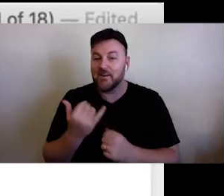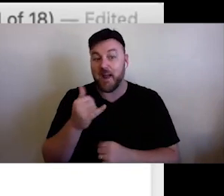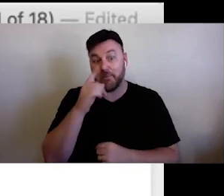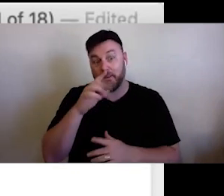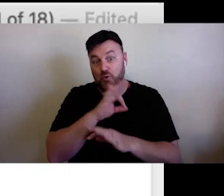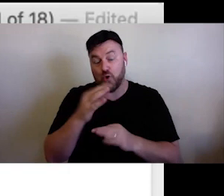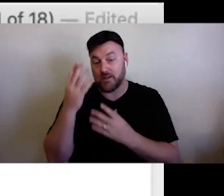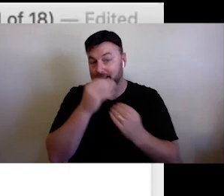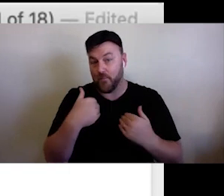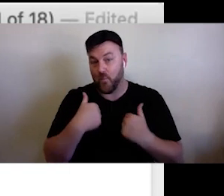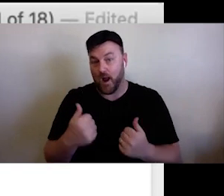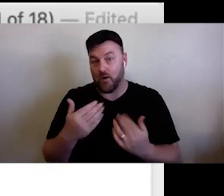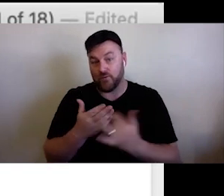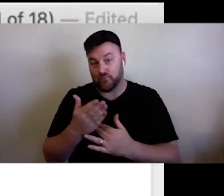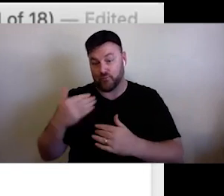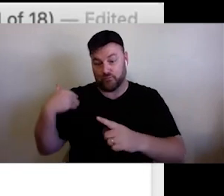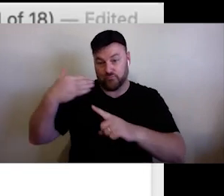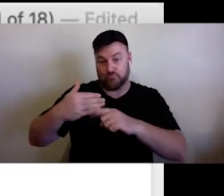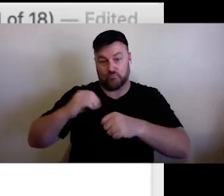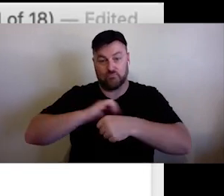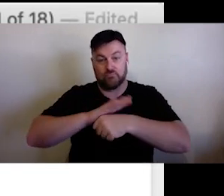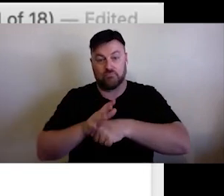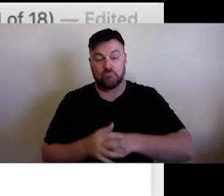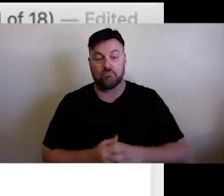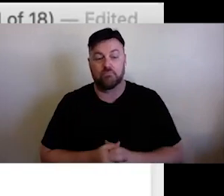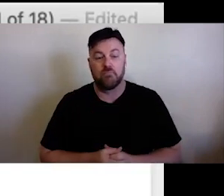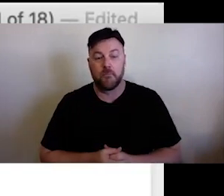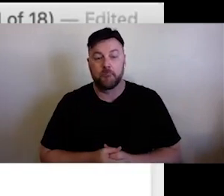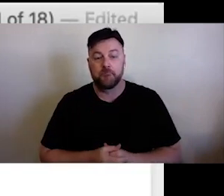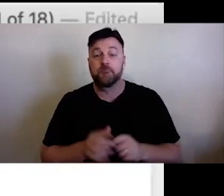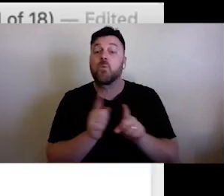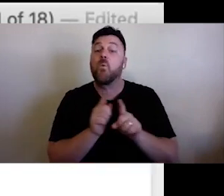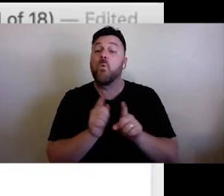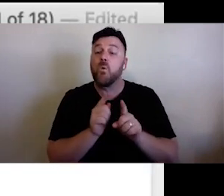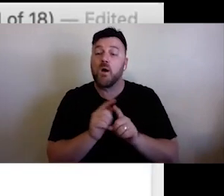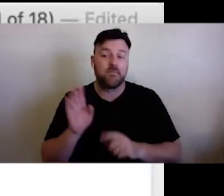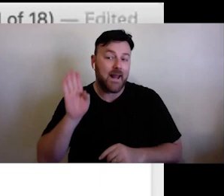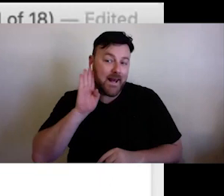and watch parties. We know already that around 1 in 10 people in